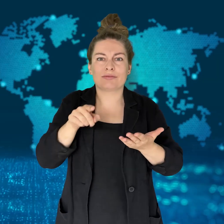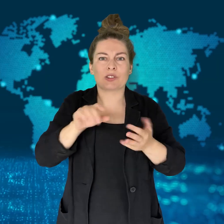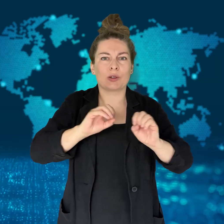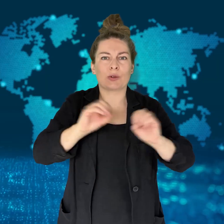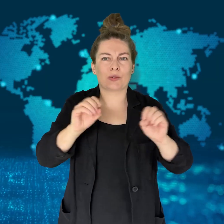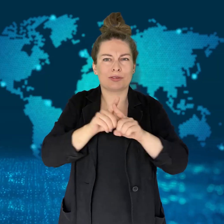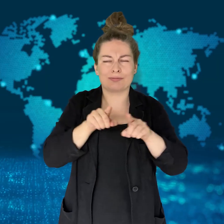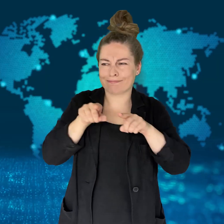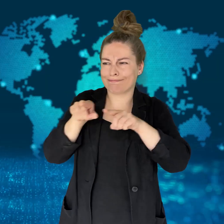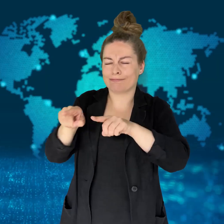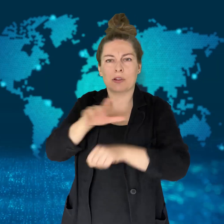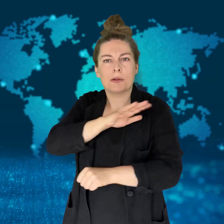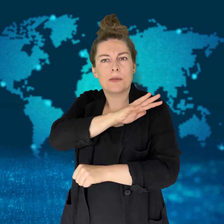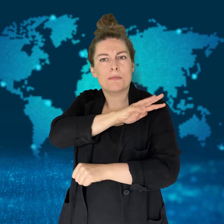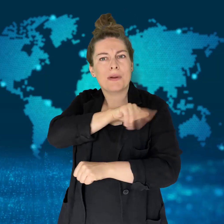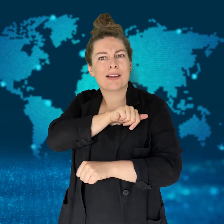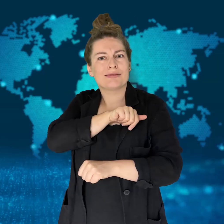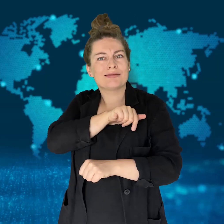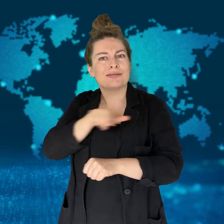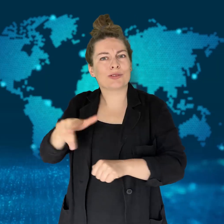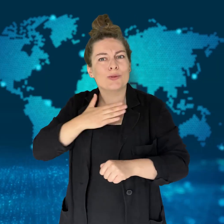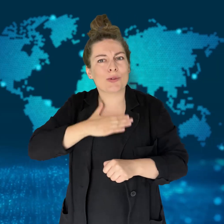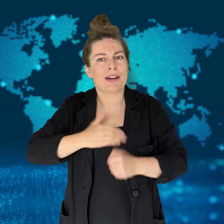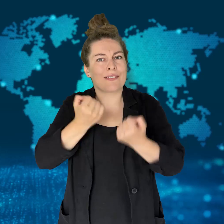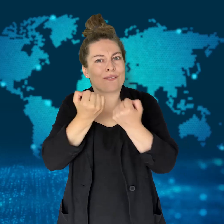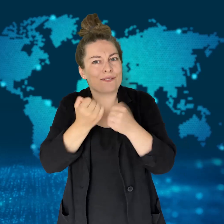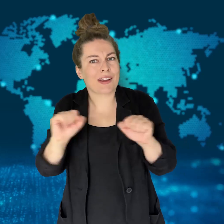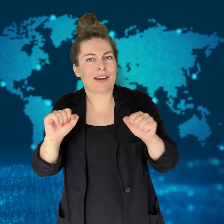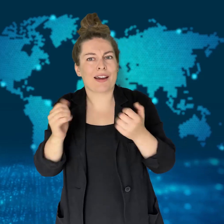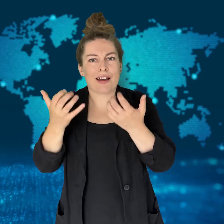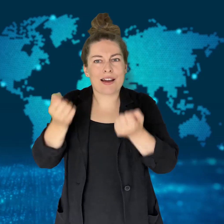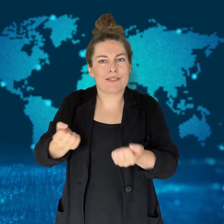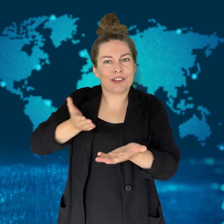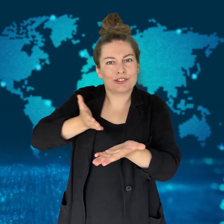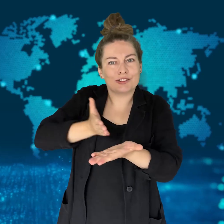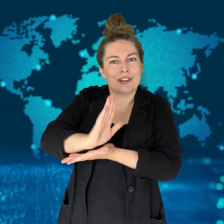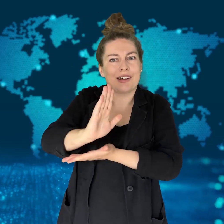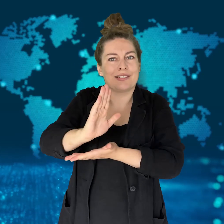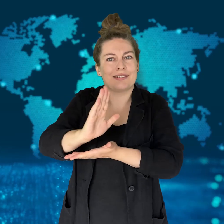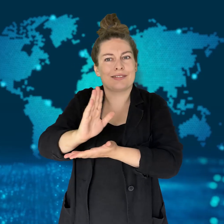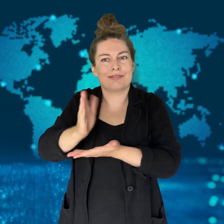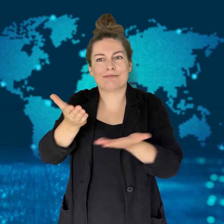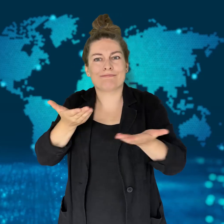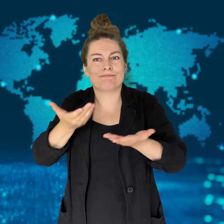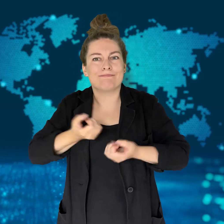on the rights of pro-Palestinians to freedom of assembly